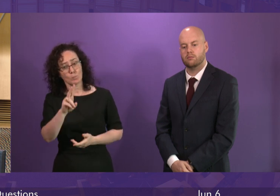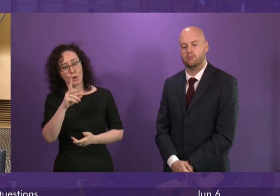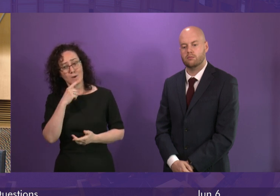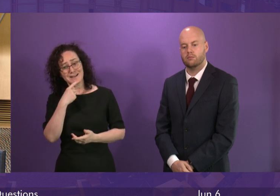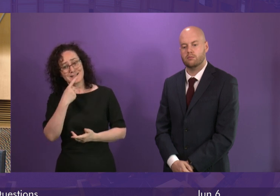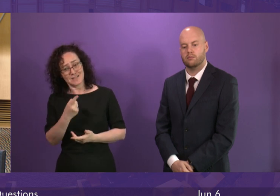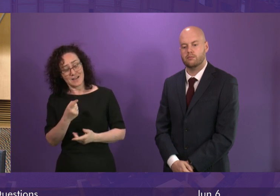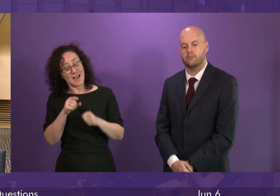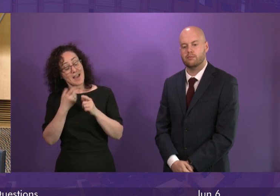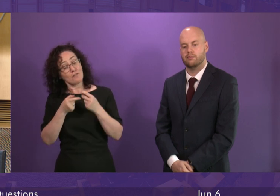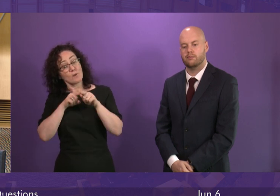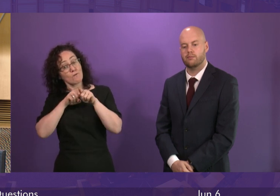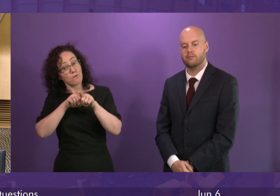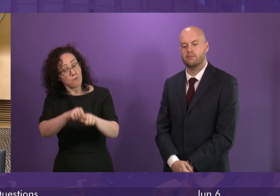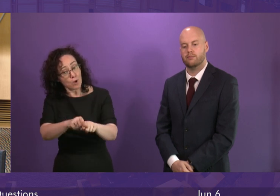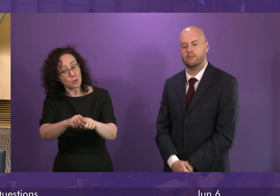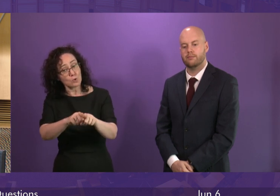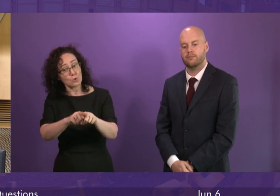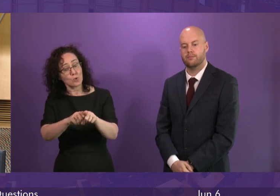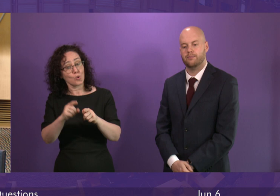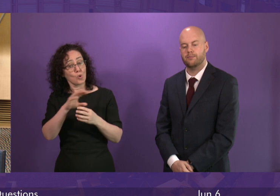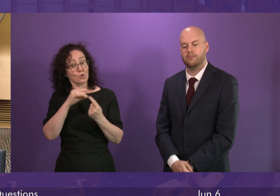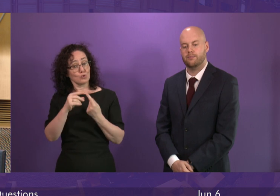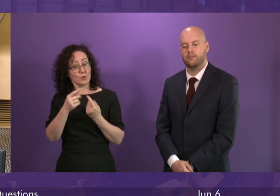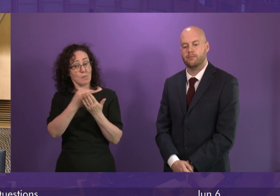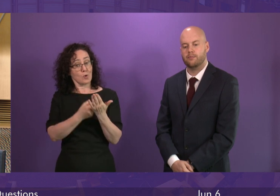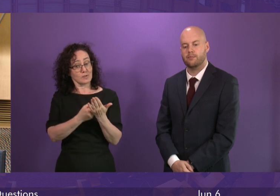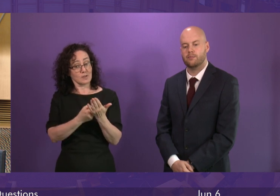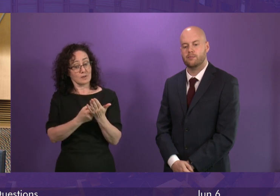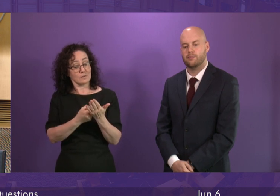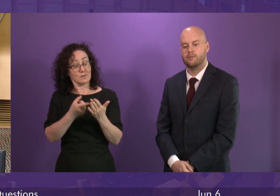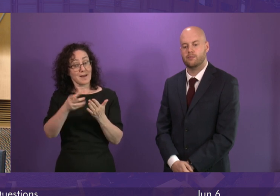tax plans and offered cuts to higher earners, the impact on our budget this year would have